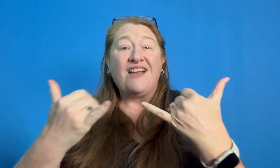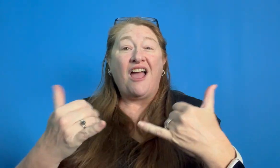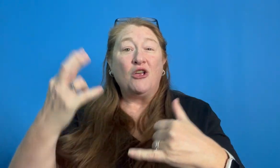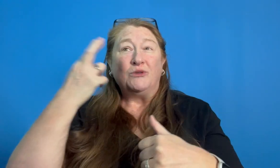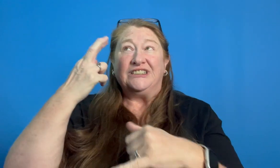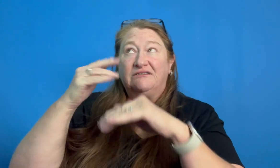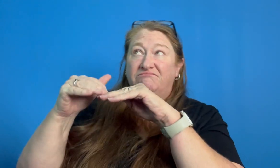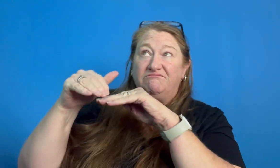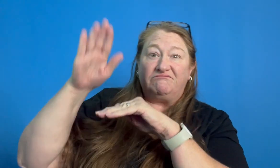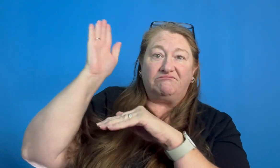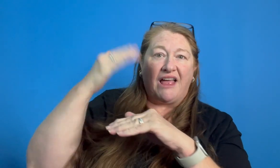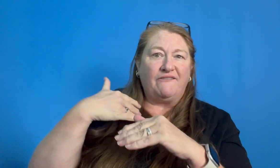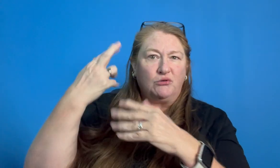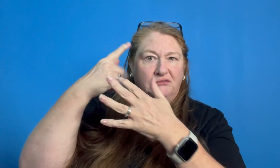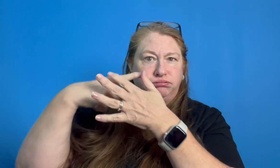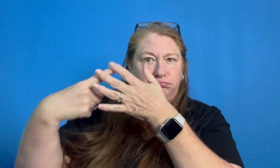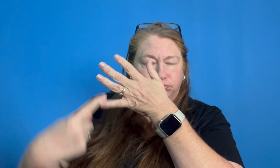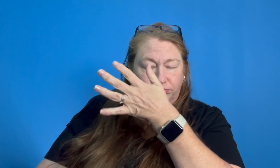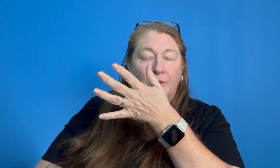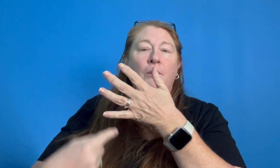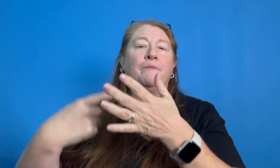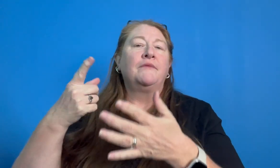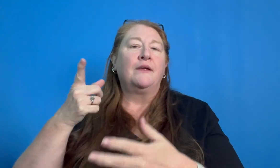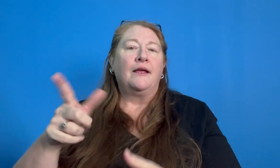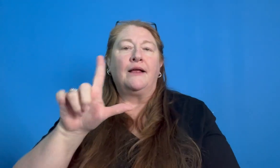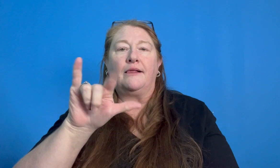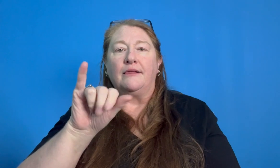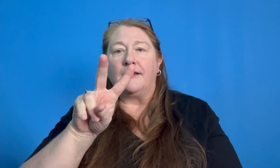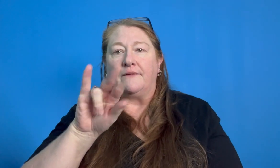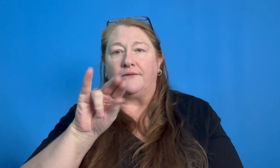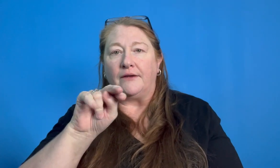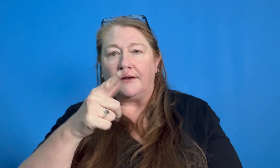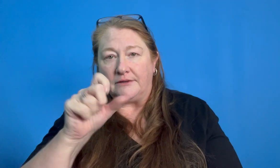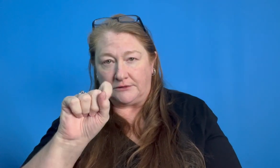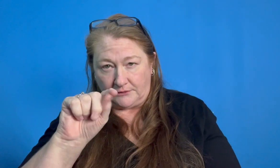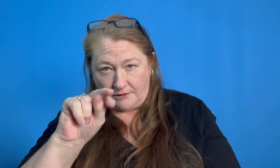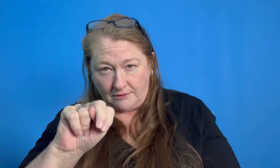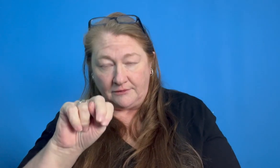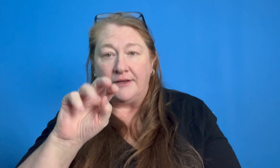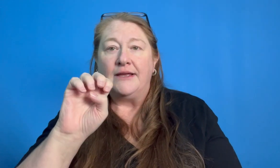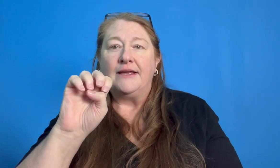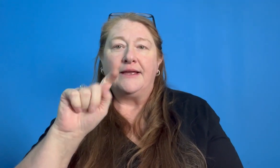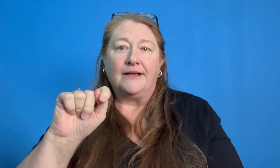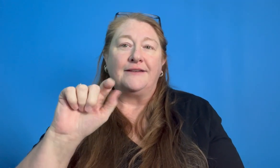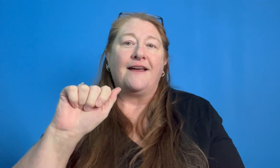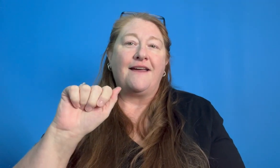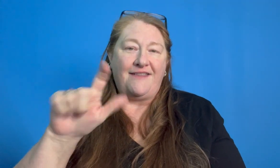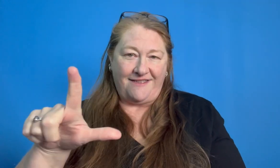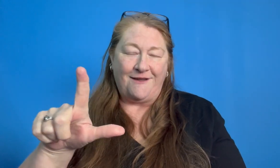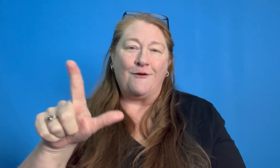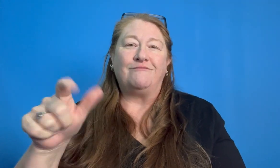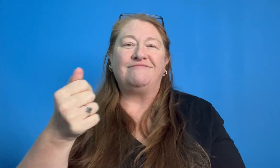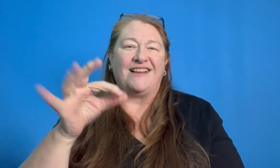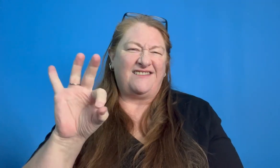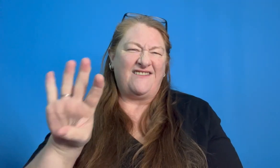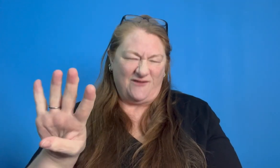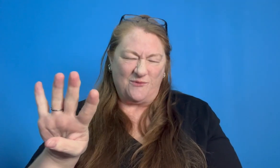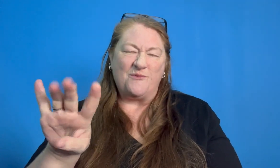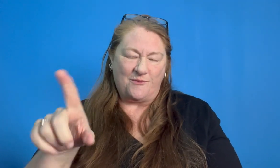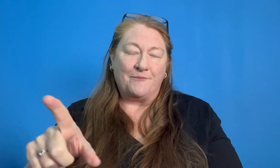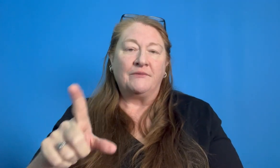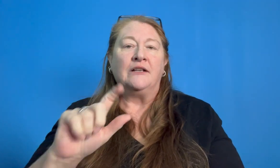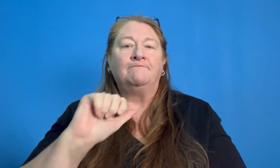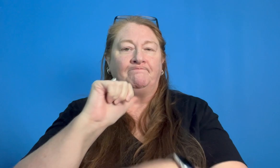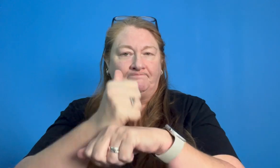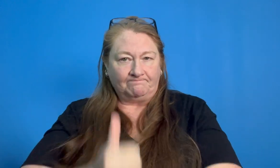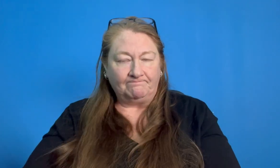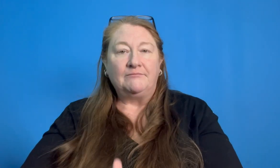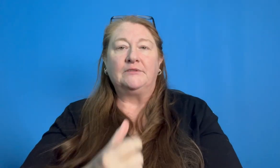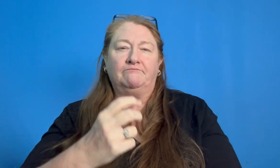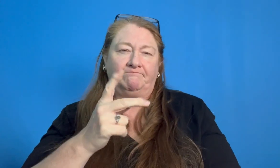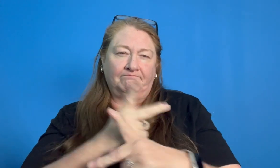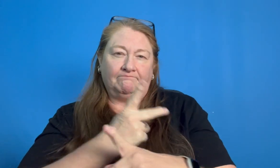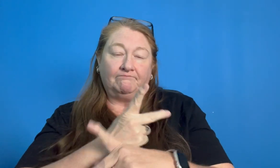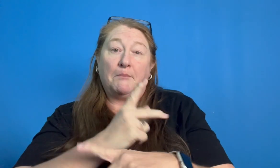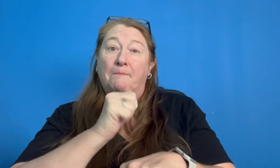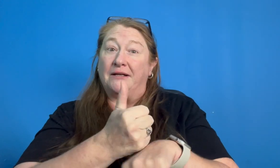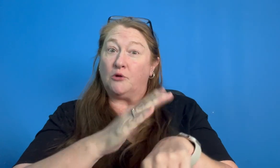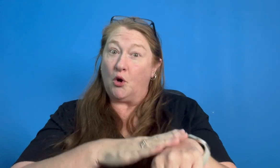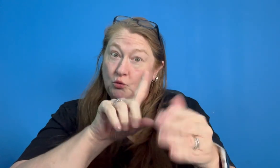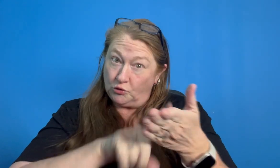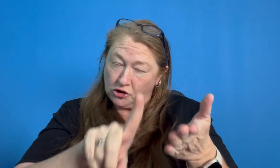For these reasons above, Livingston et al conducted research